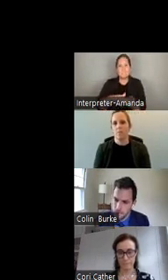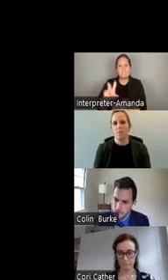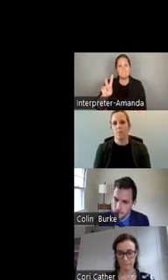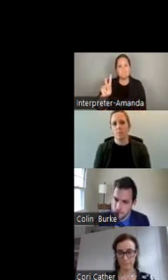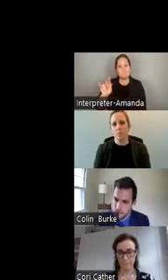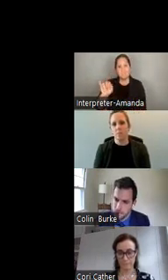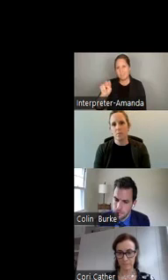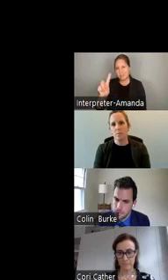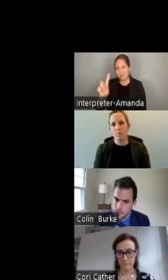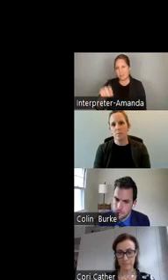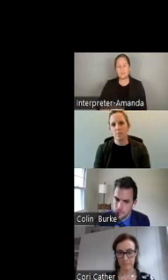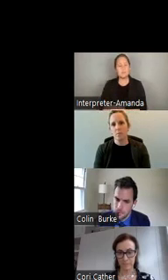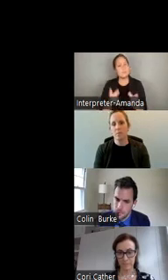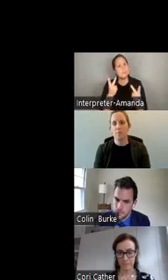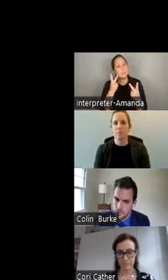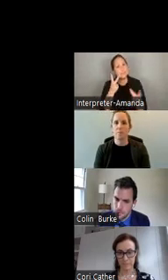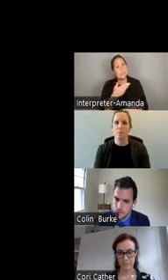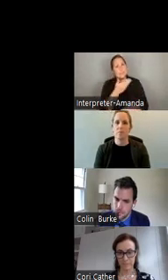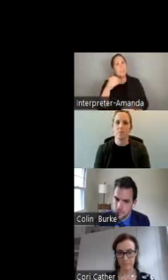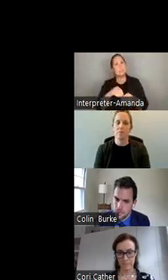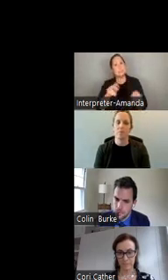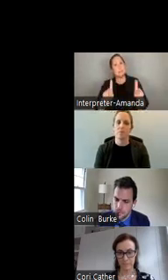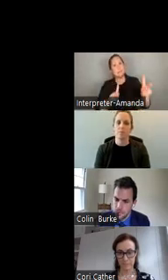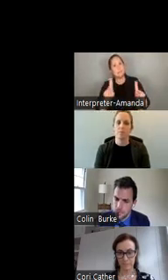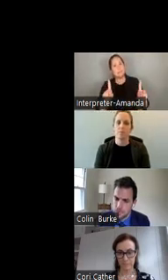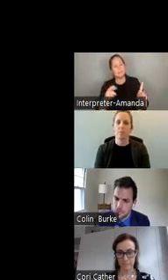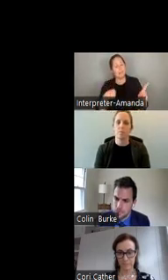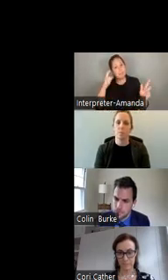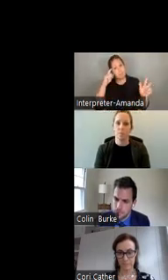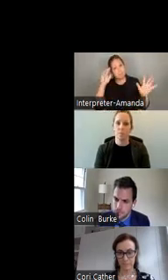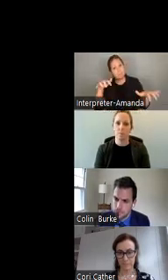um you know see the best in people it just blows my mind so we need people like Colin to understand